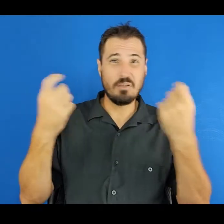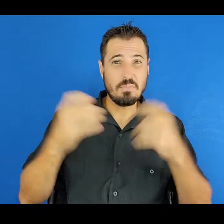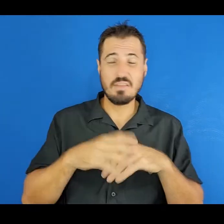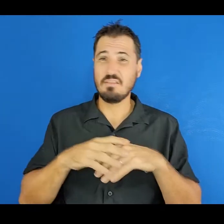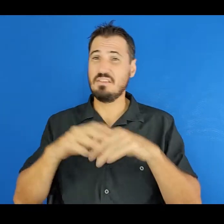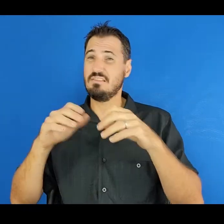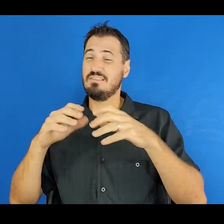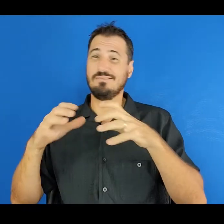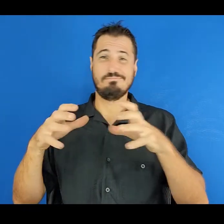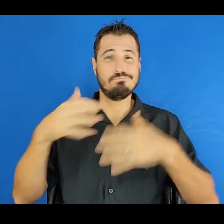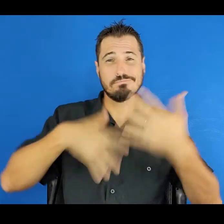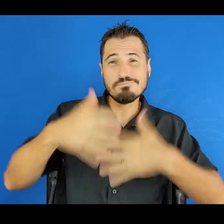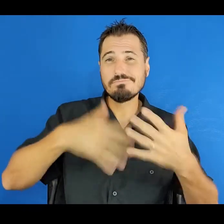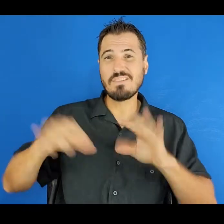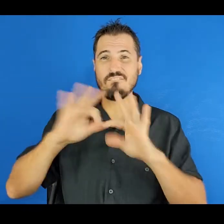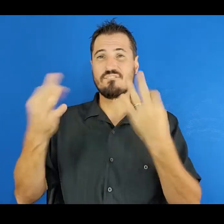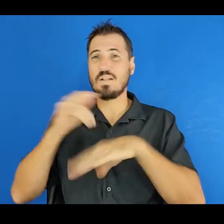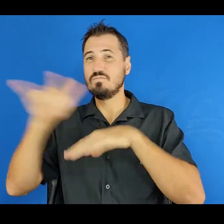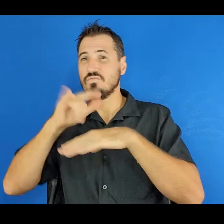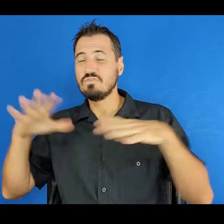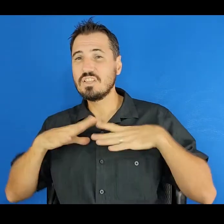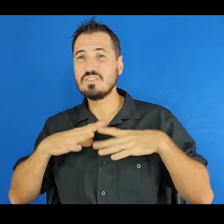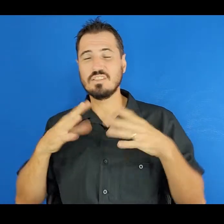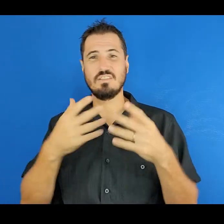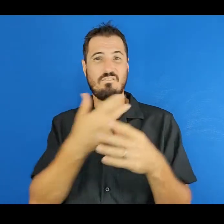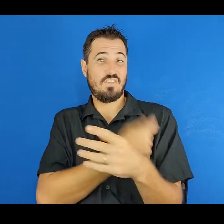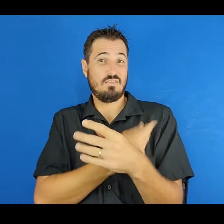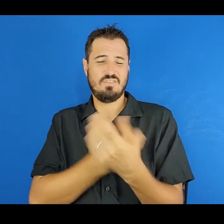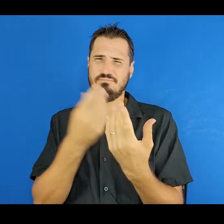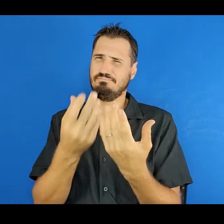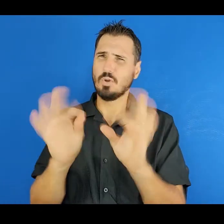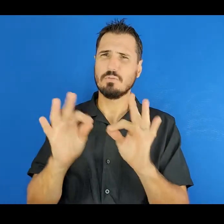The vaccines are key to keeping these activities safe for our keiki.